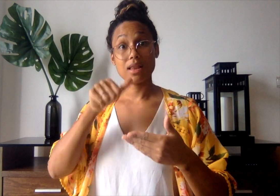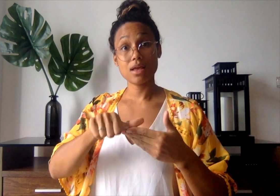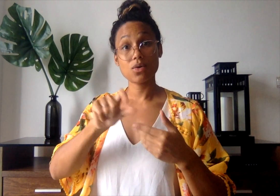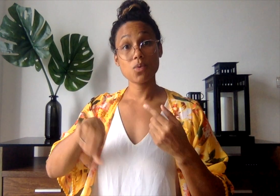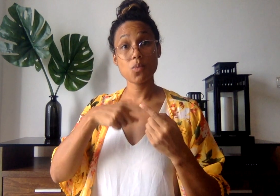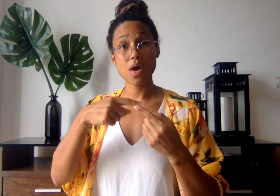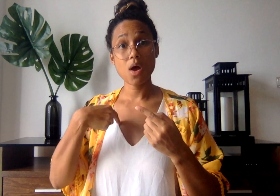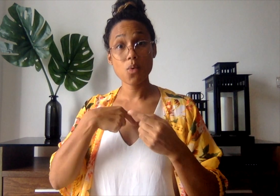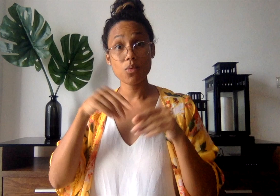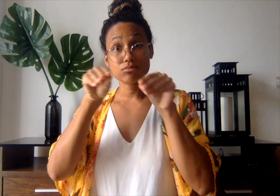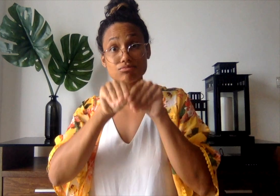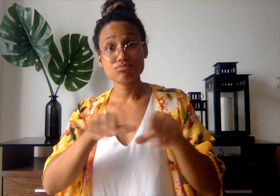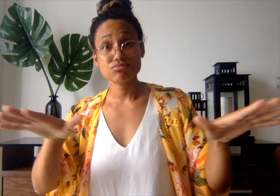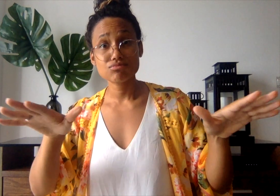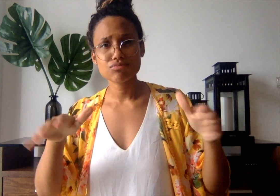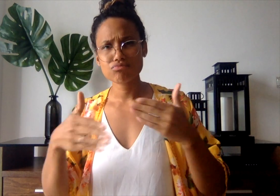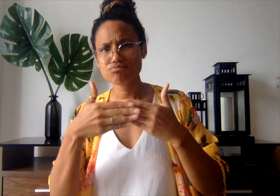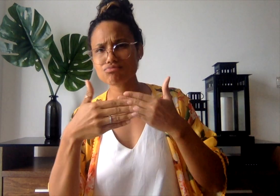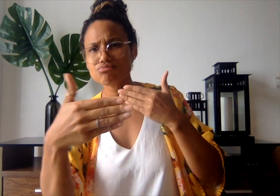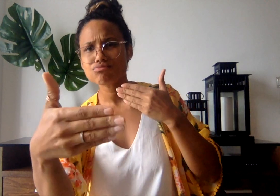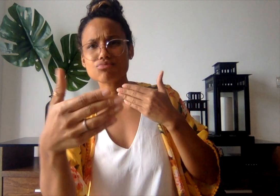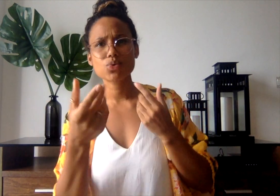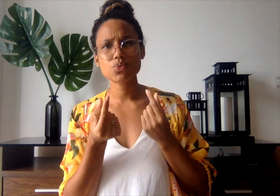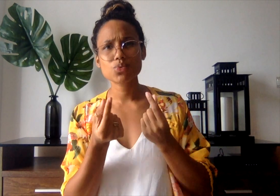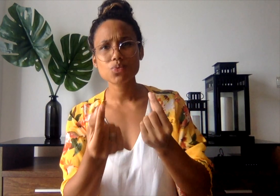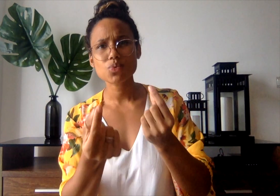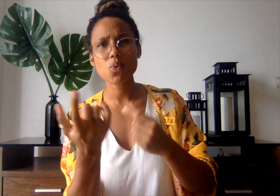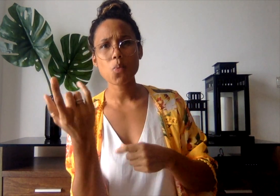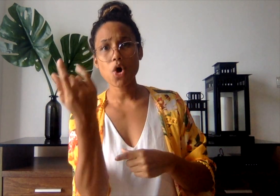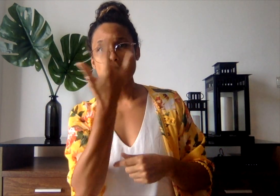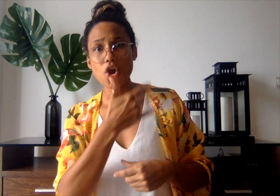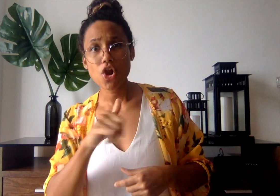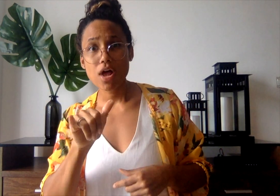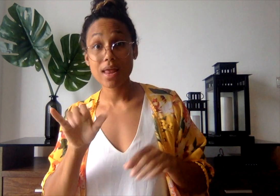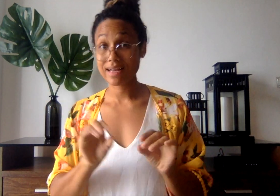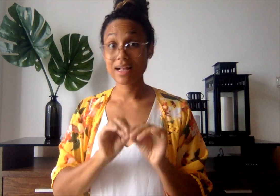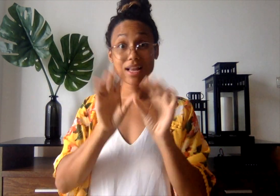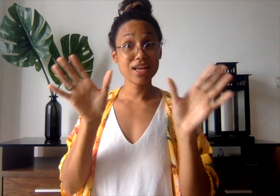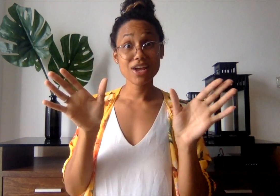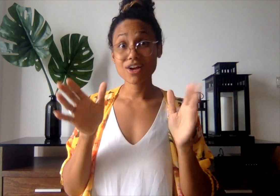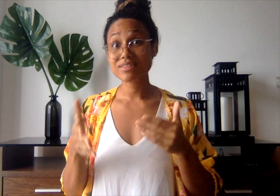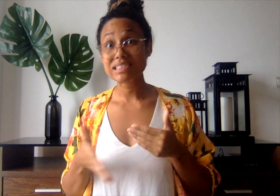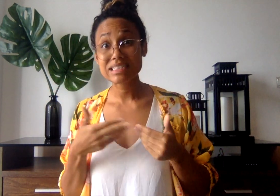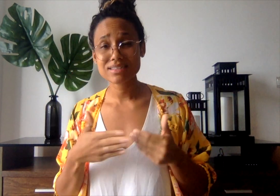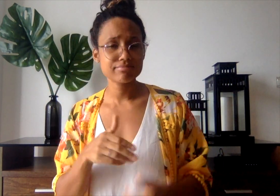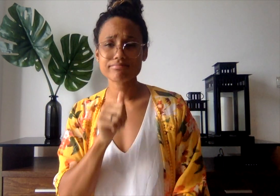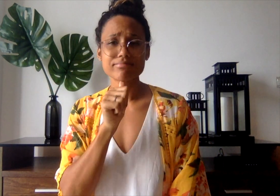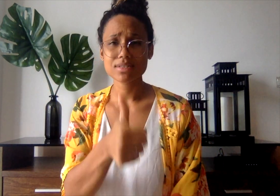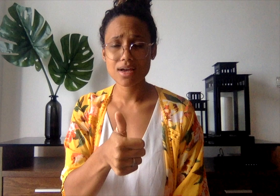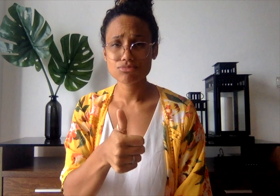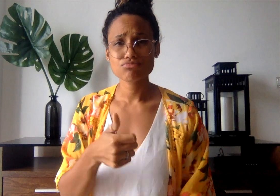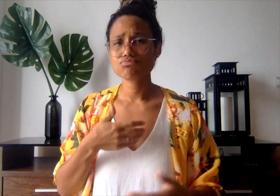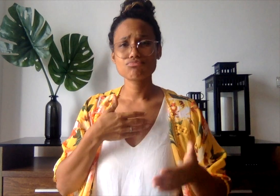When we shared our statement of solidarity, we knew that the road ahead would be neither clear nor easy.